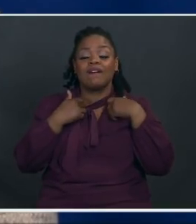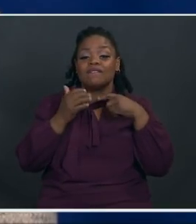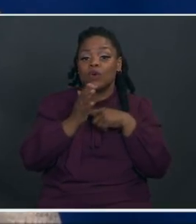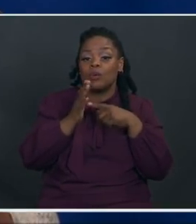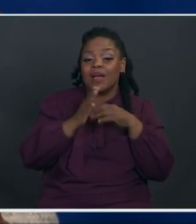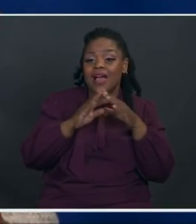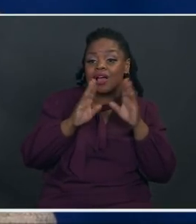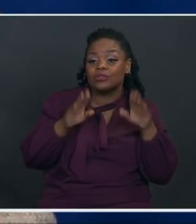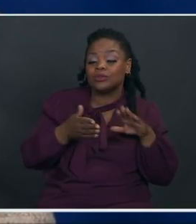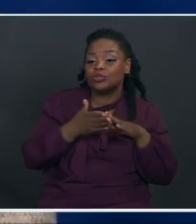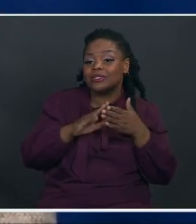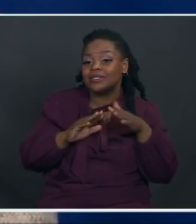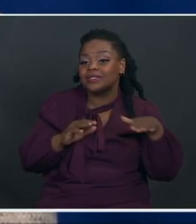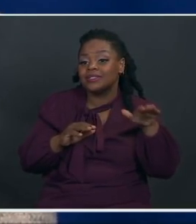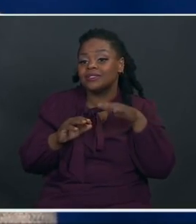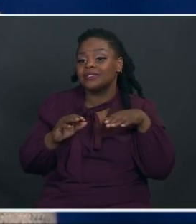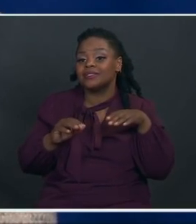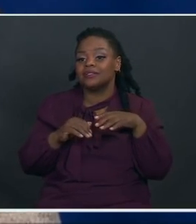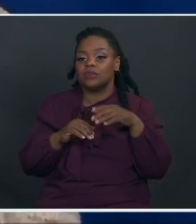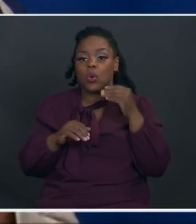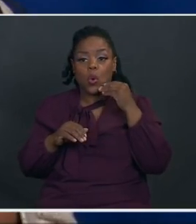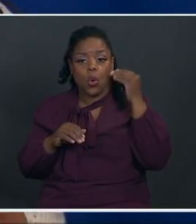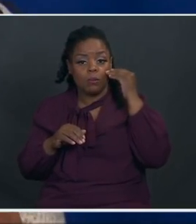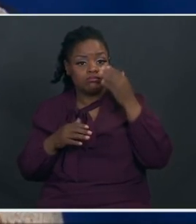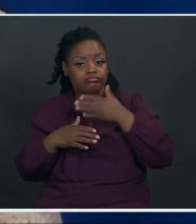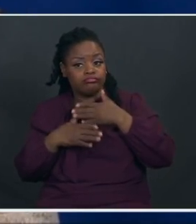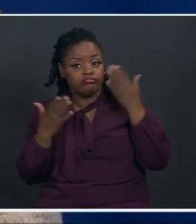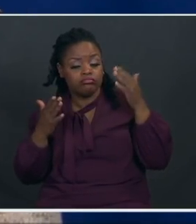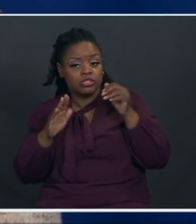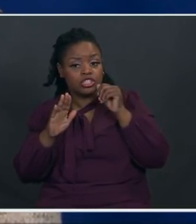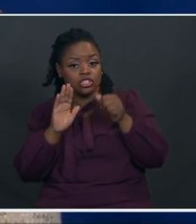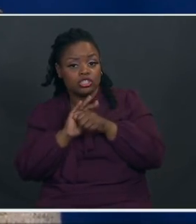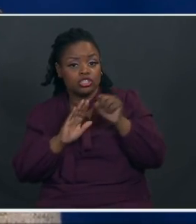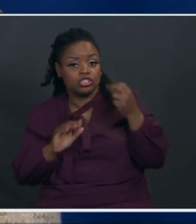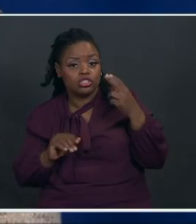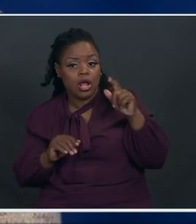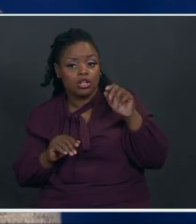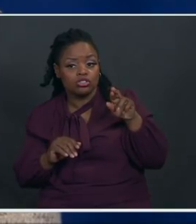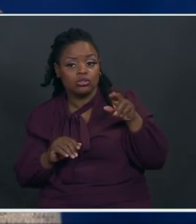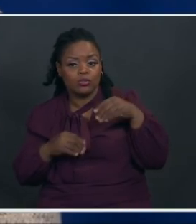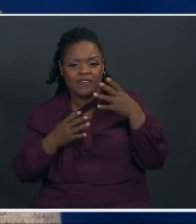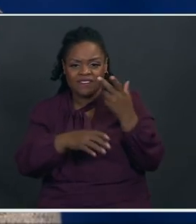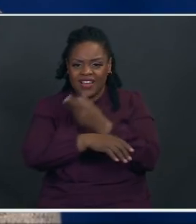you know, in homeless shelters. So, you know, again, who meet the criteria for the prioritization.